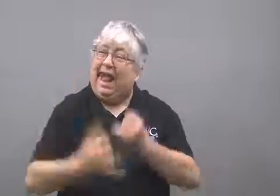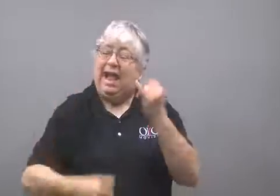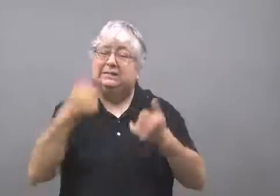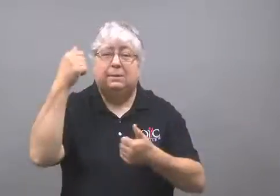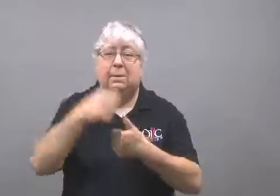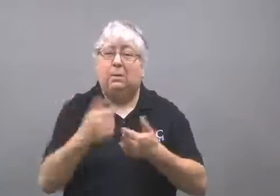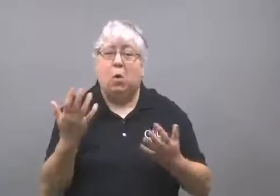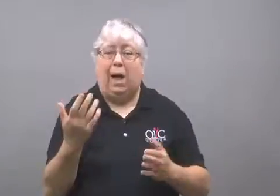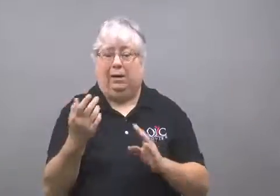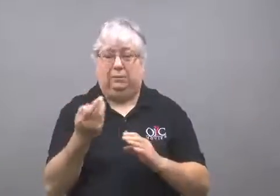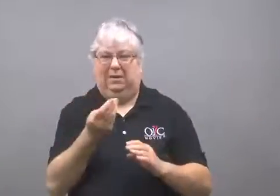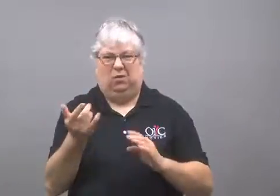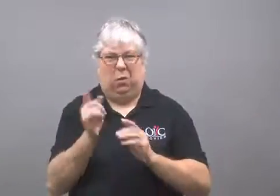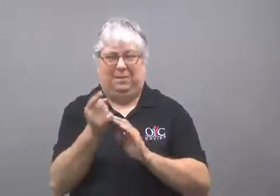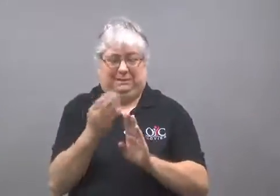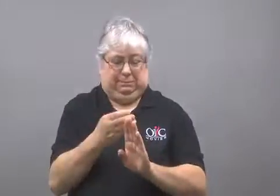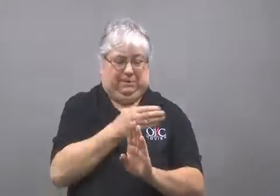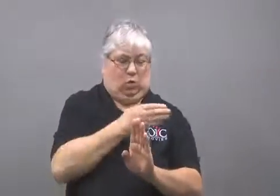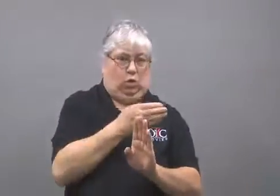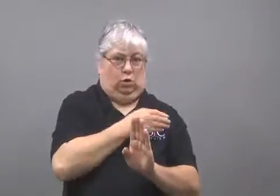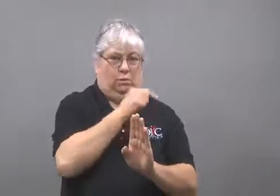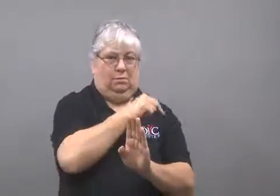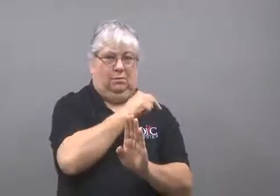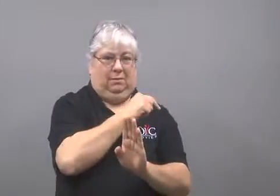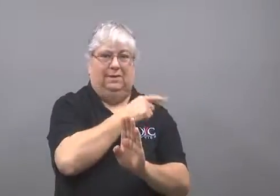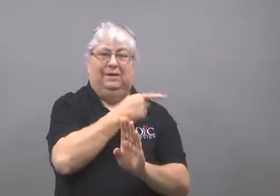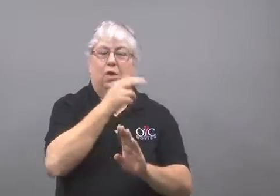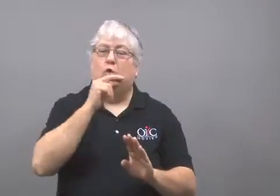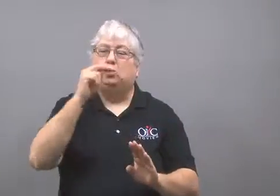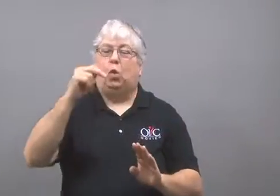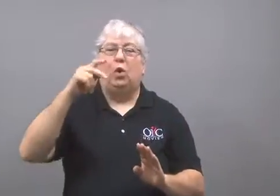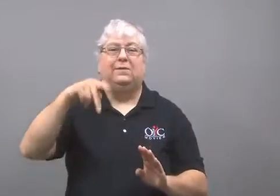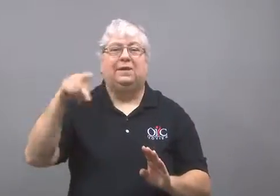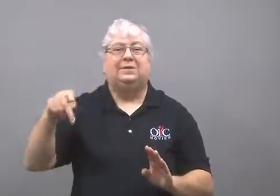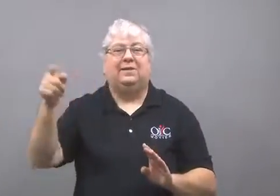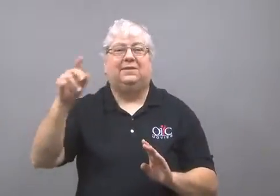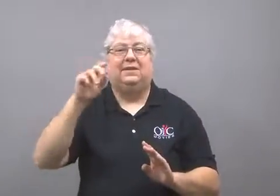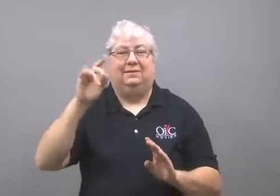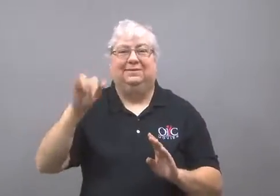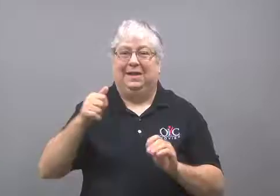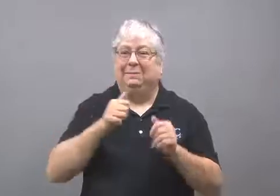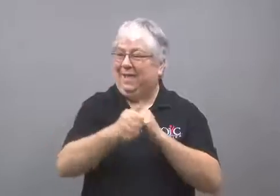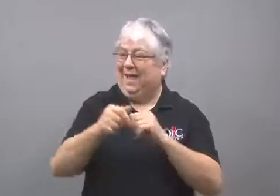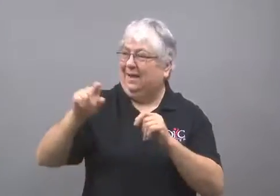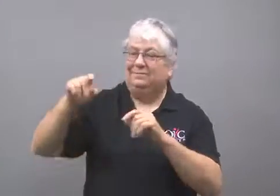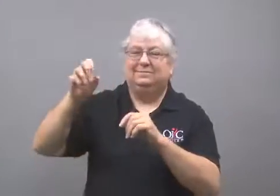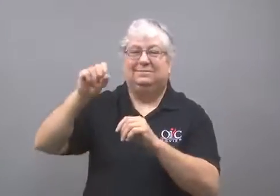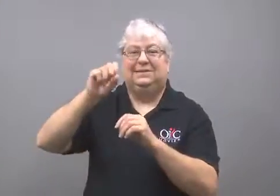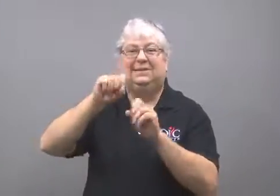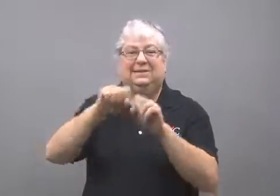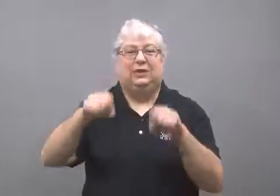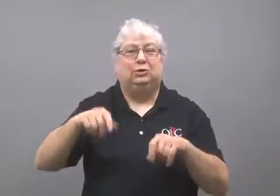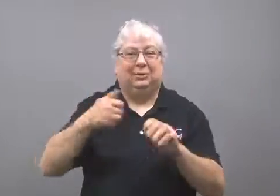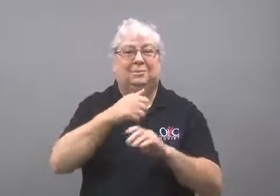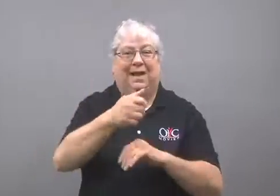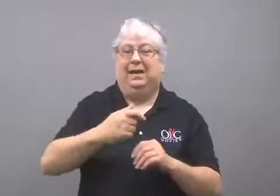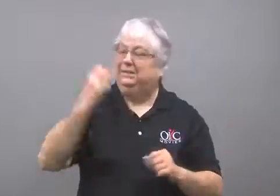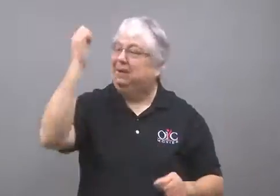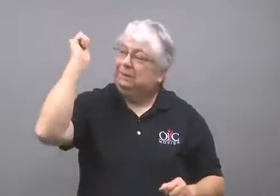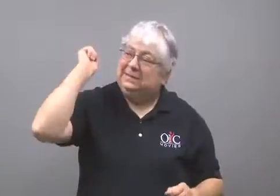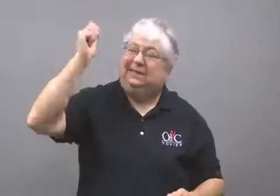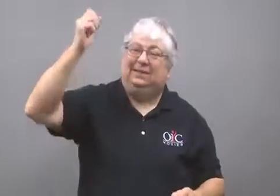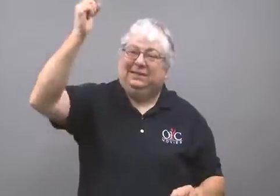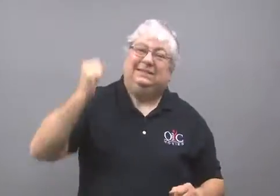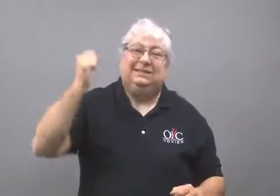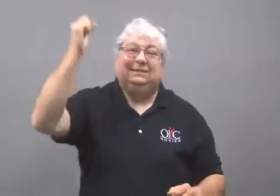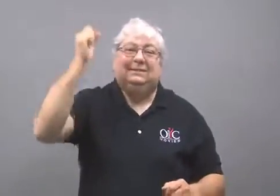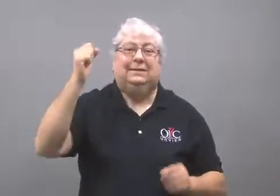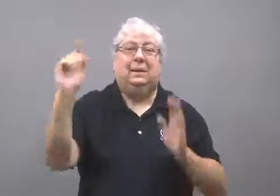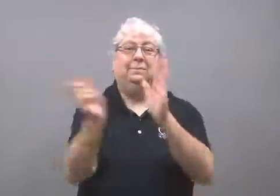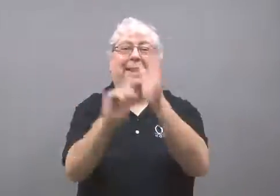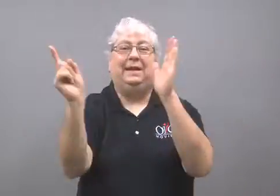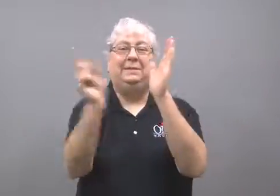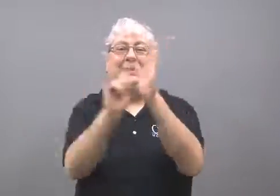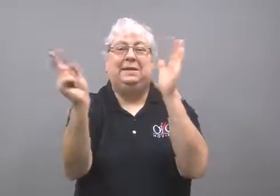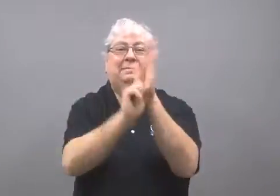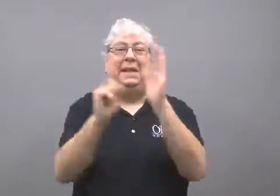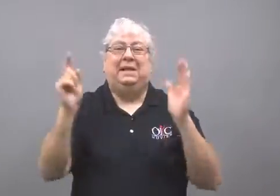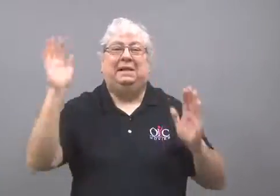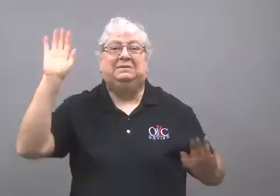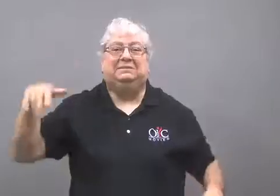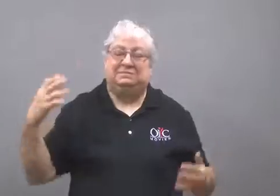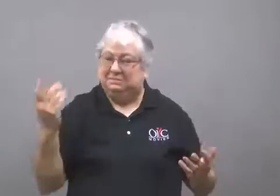The last thing he remembered was ringing the bell at the North Philadelphia station a few minutes before.